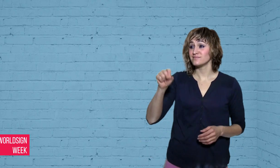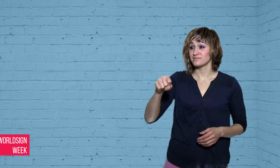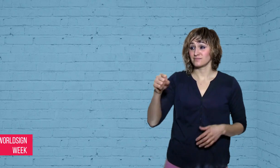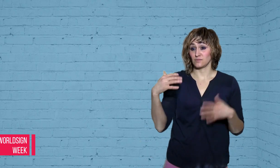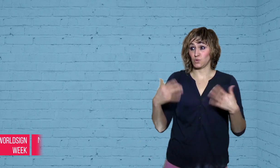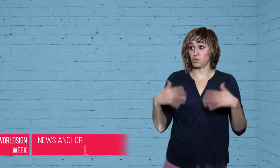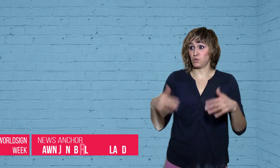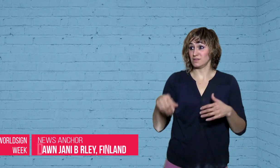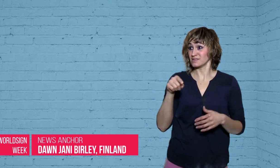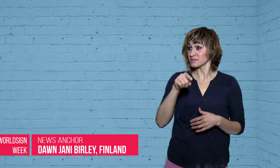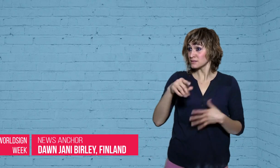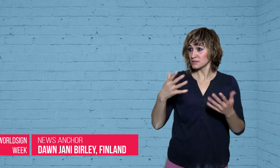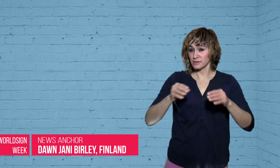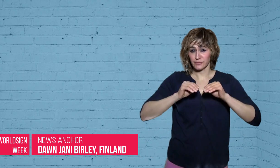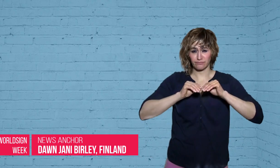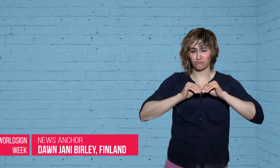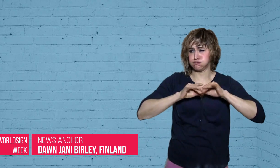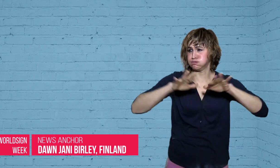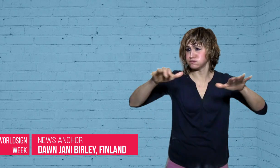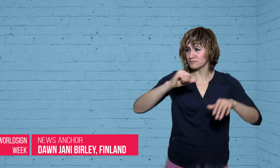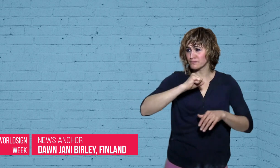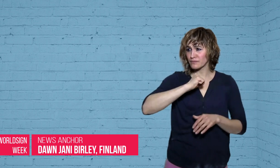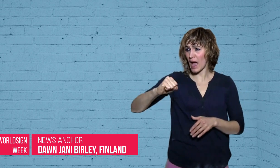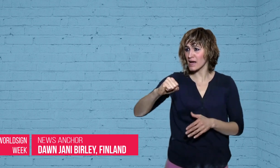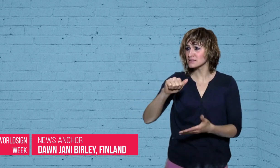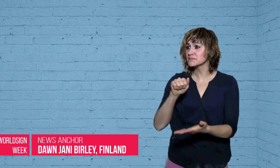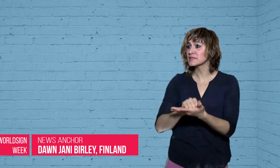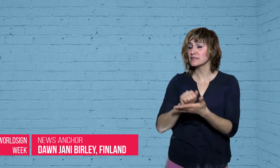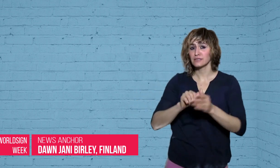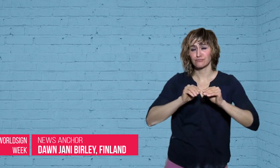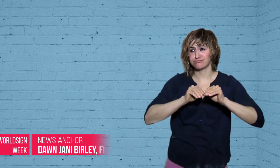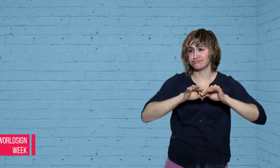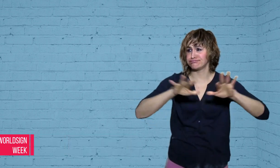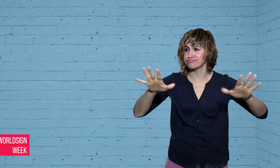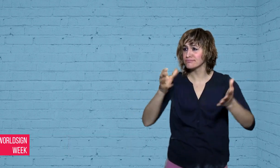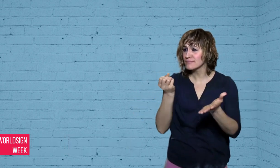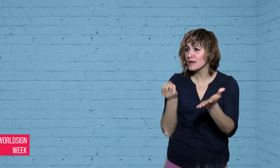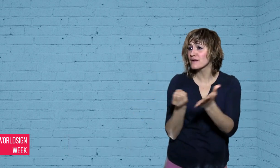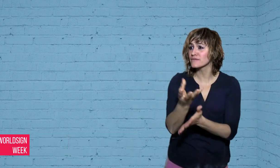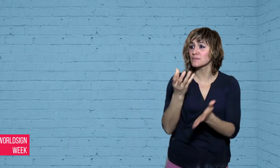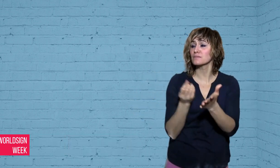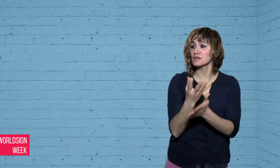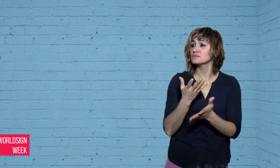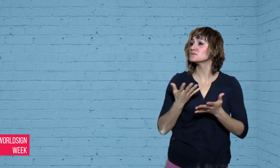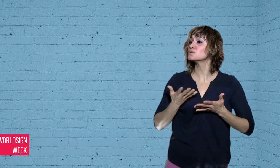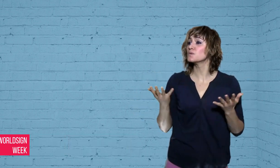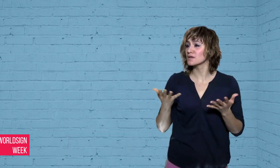Dawn: Yes. There has been a major news